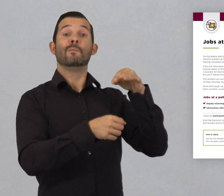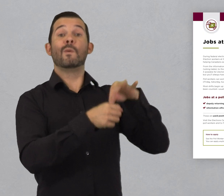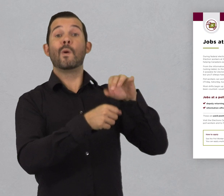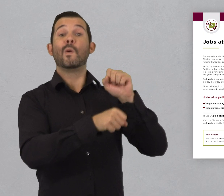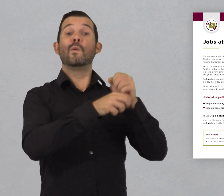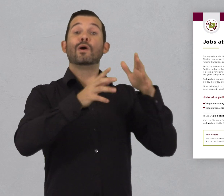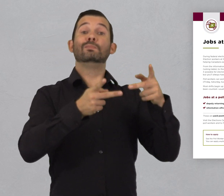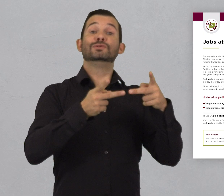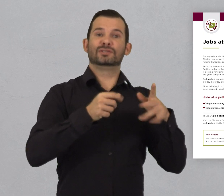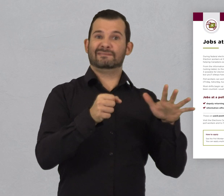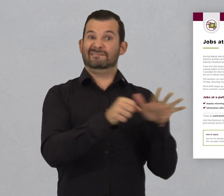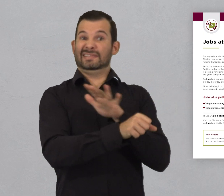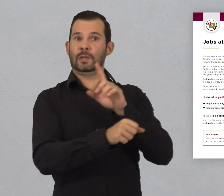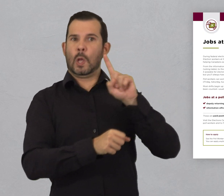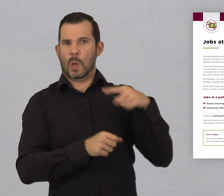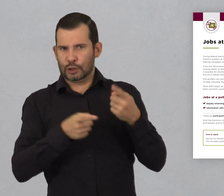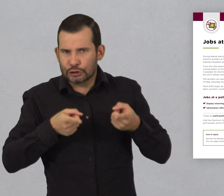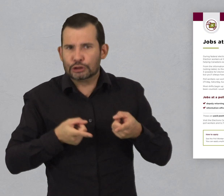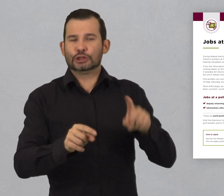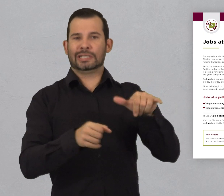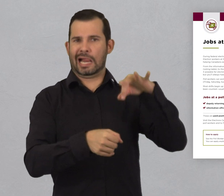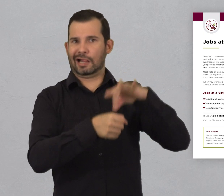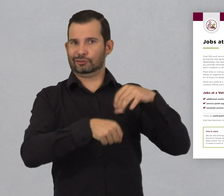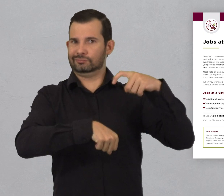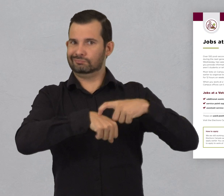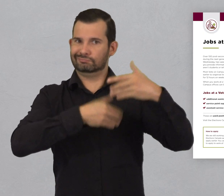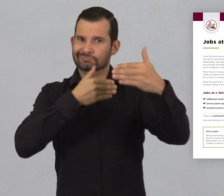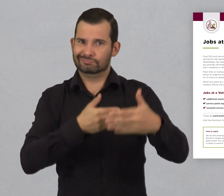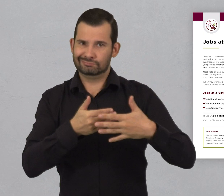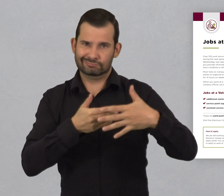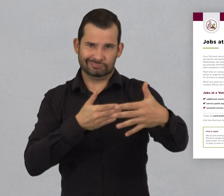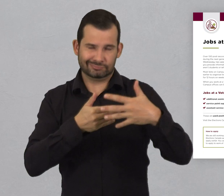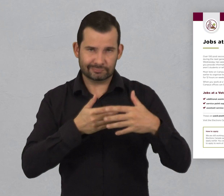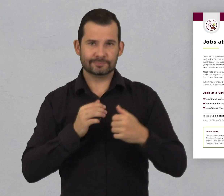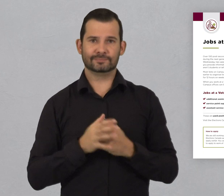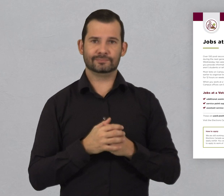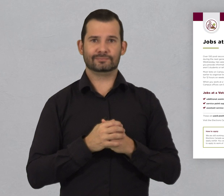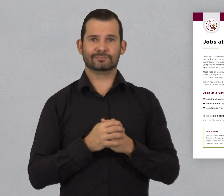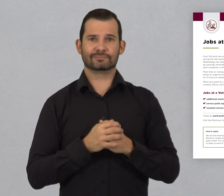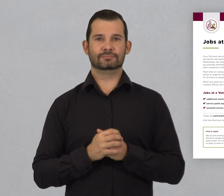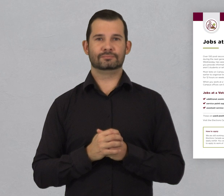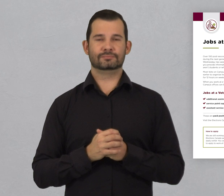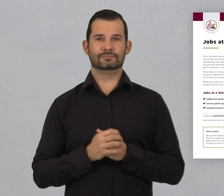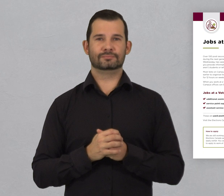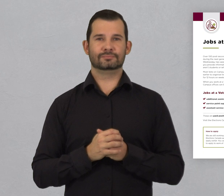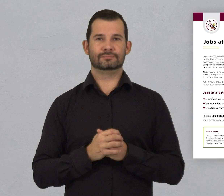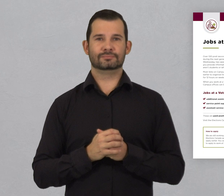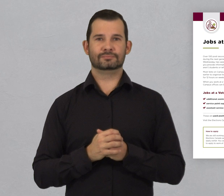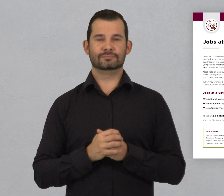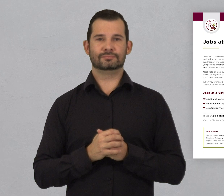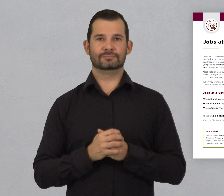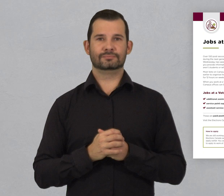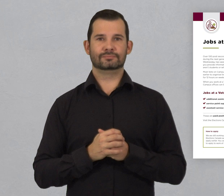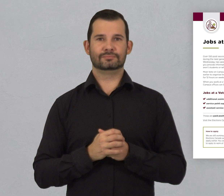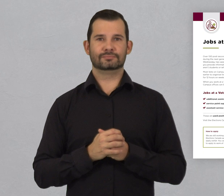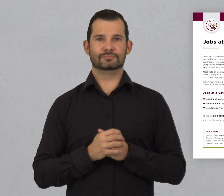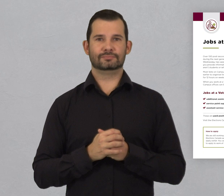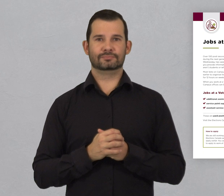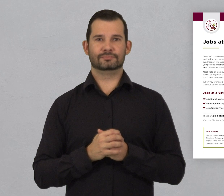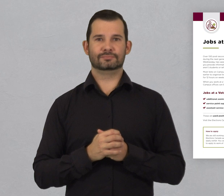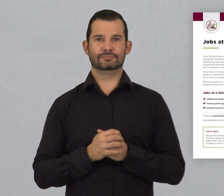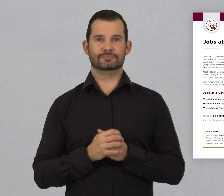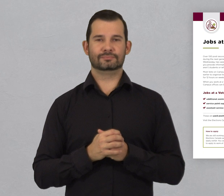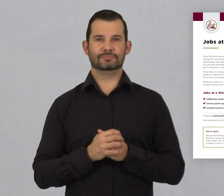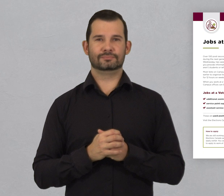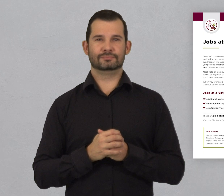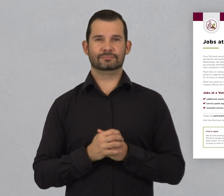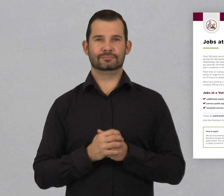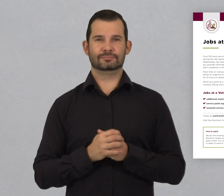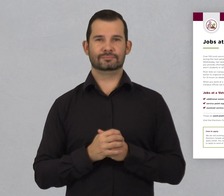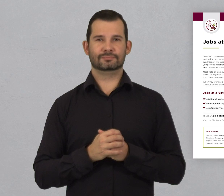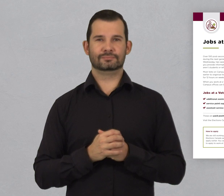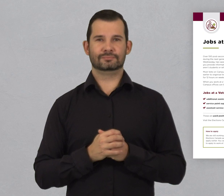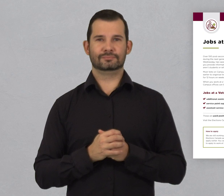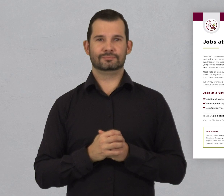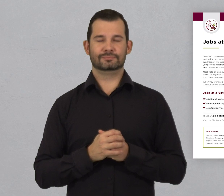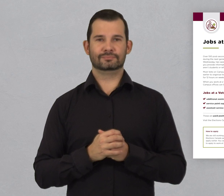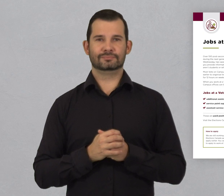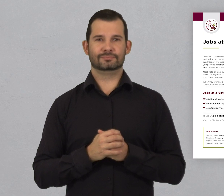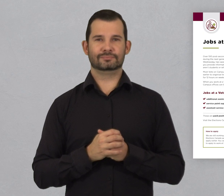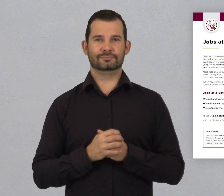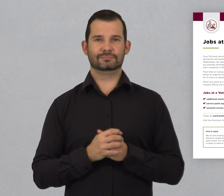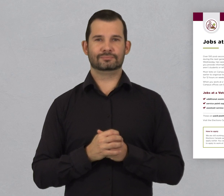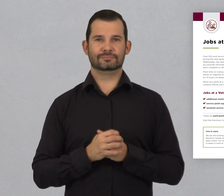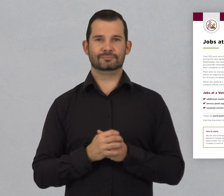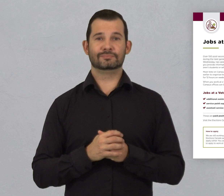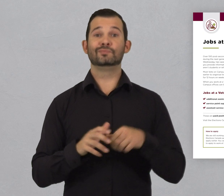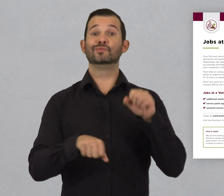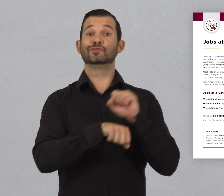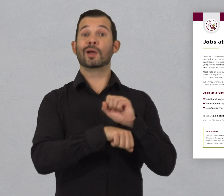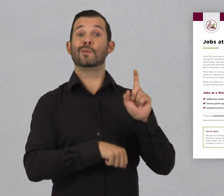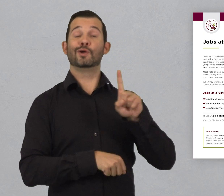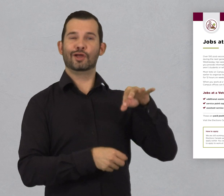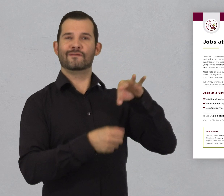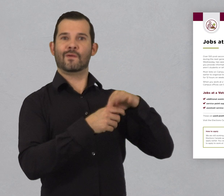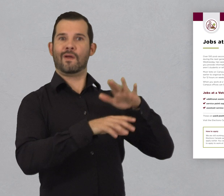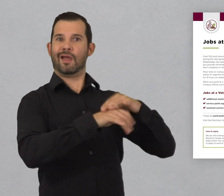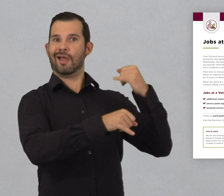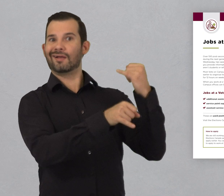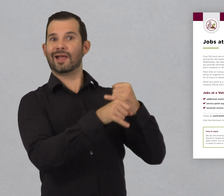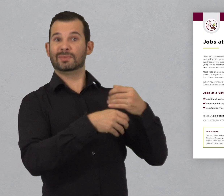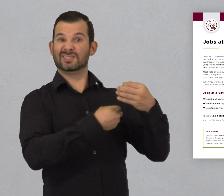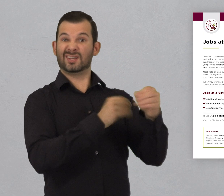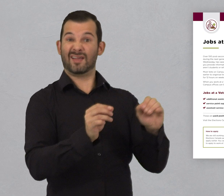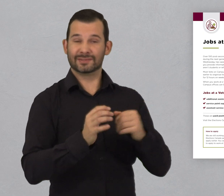are filled only during the election period Jobs at Vote on Campus offices